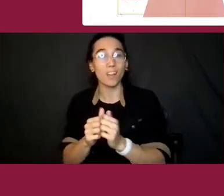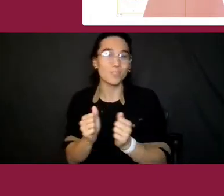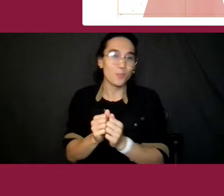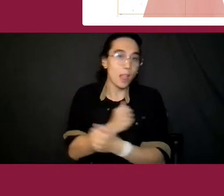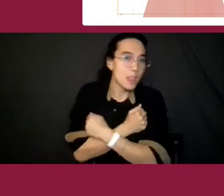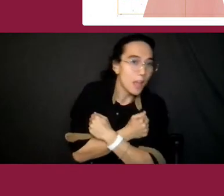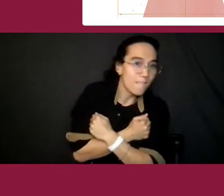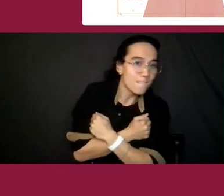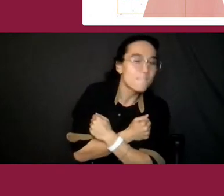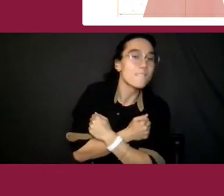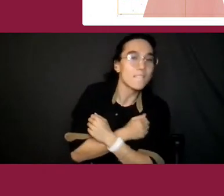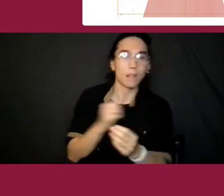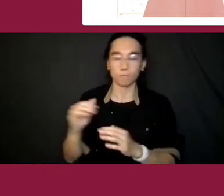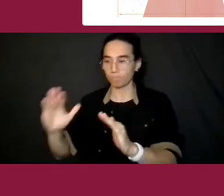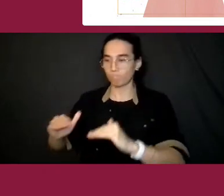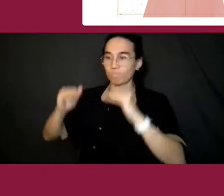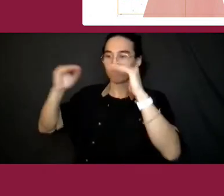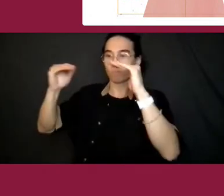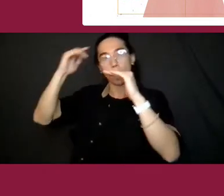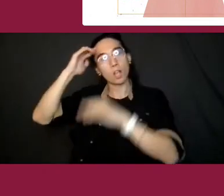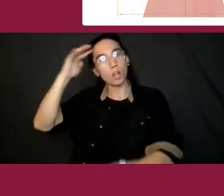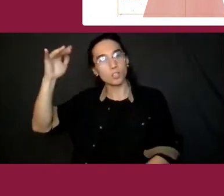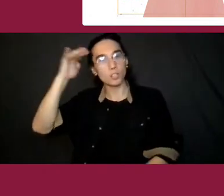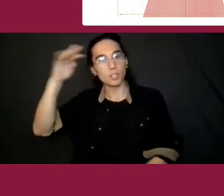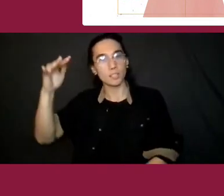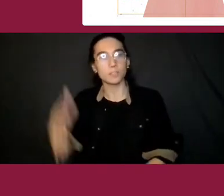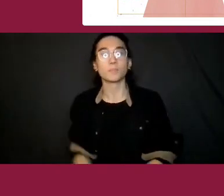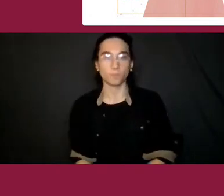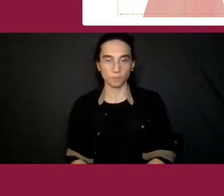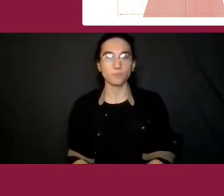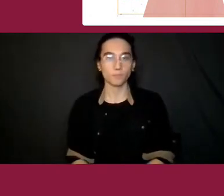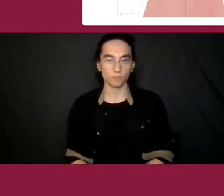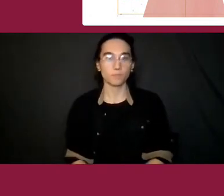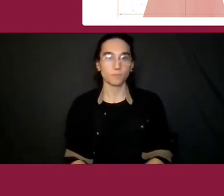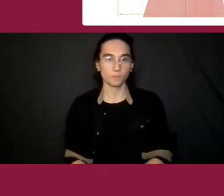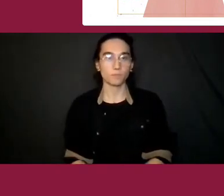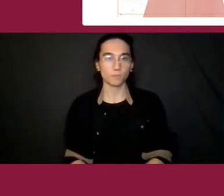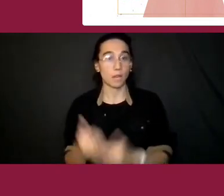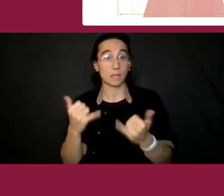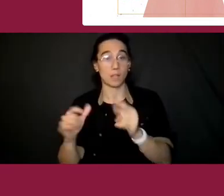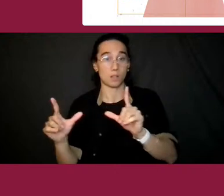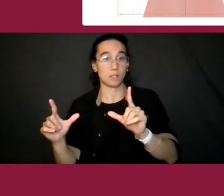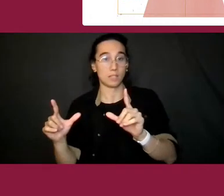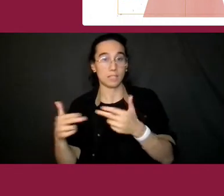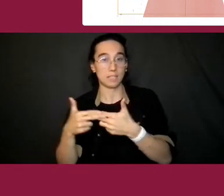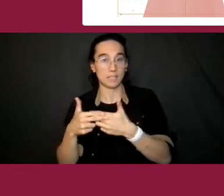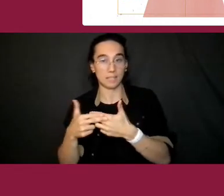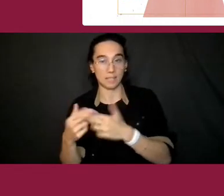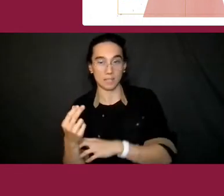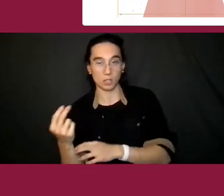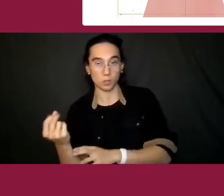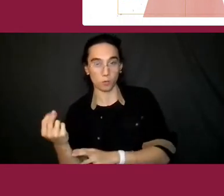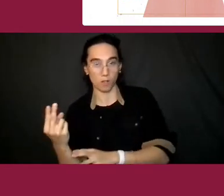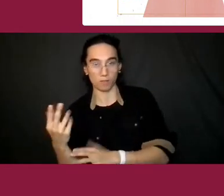I'll skip number 12 and now on 13. An ego-driven life.